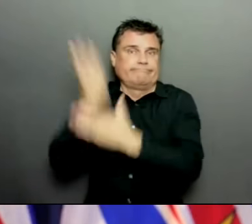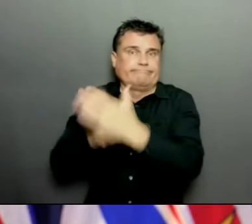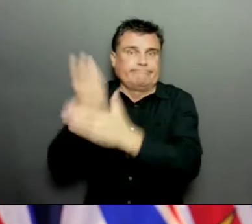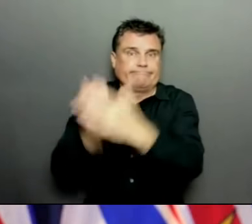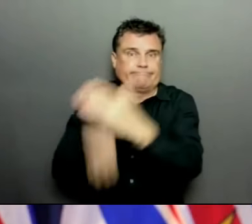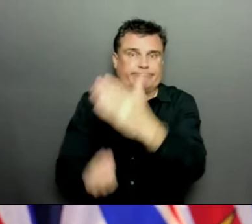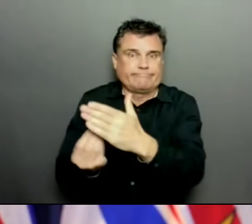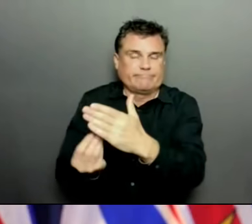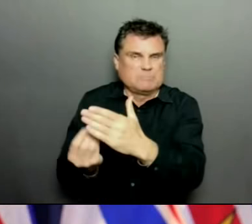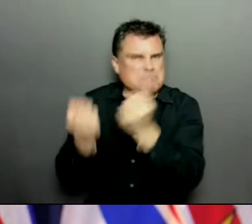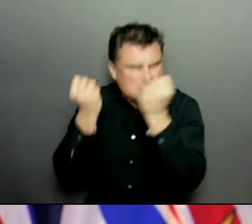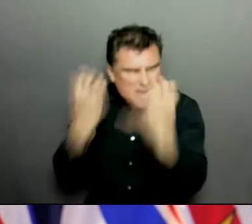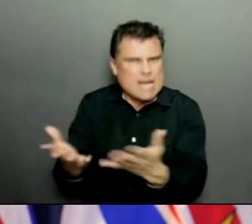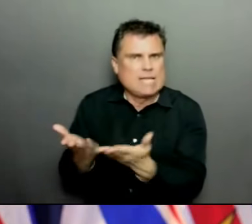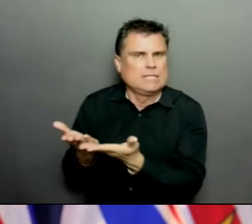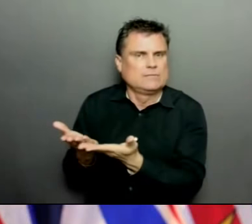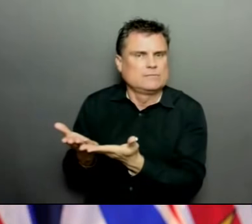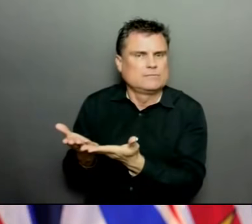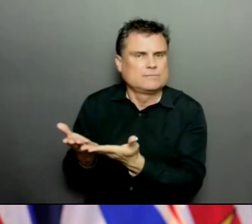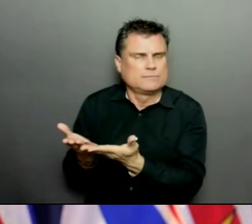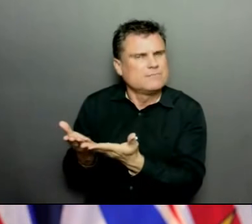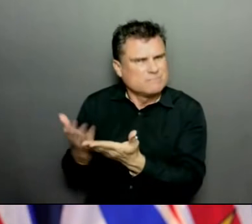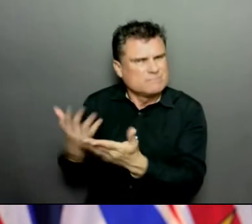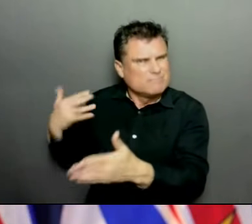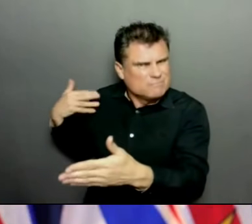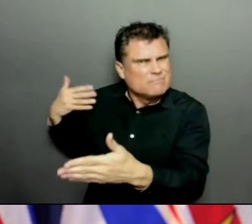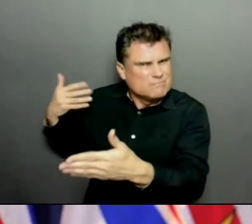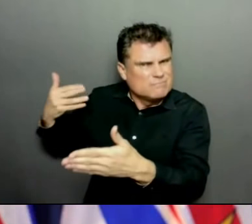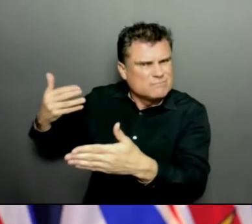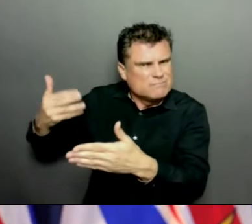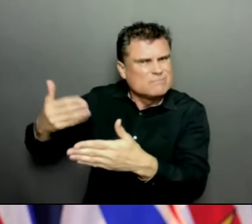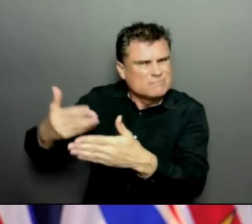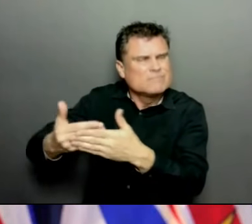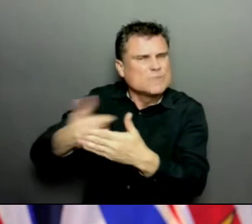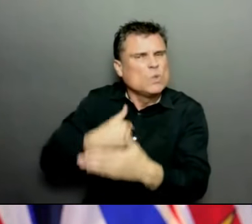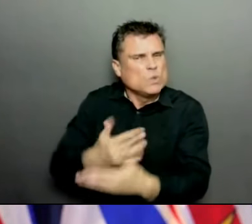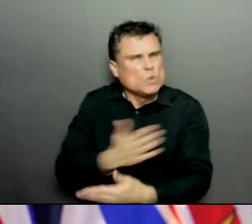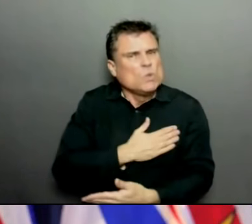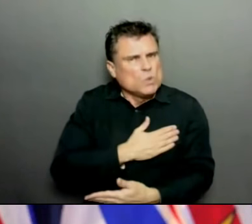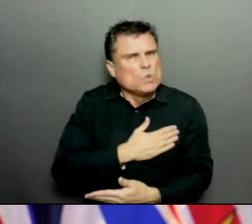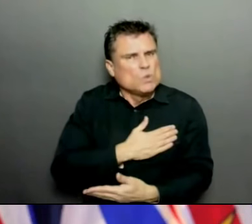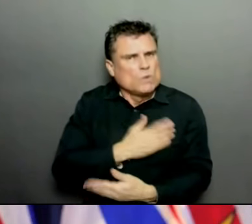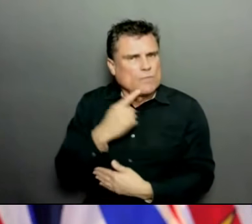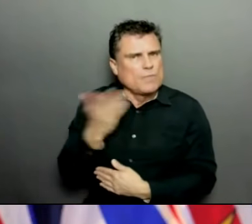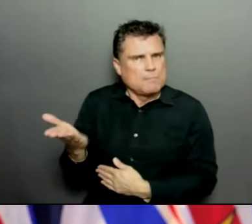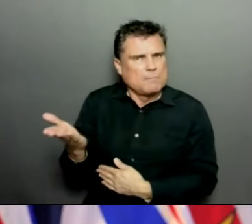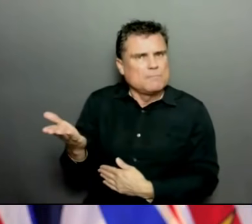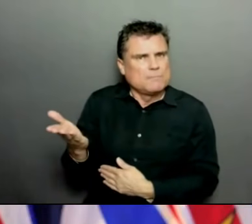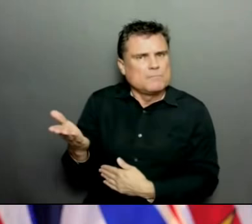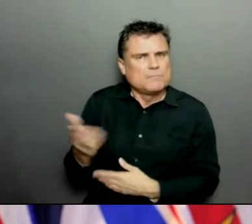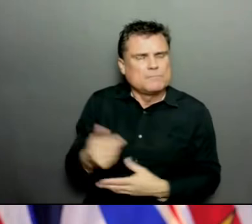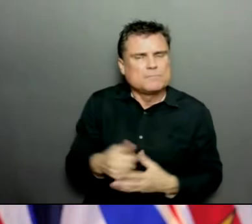lives in the overdose crisis in the last month overdose public health emergency. As many of you will know, our healthcare